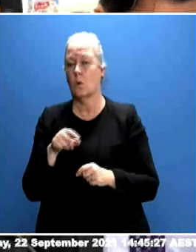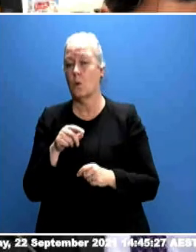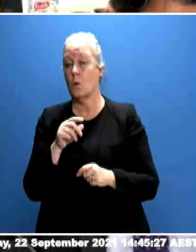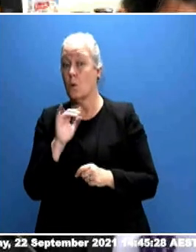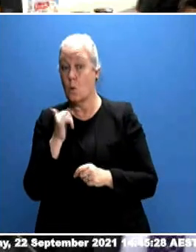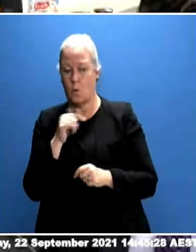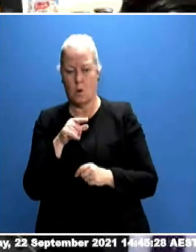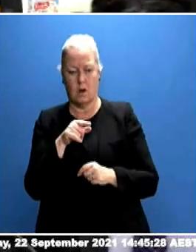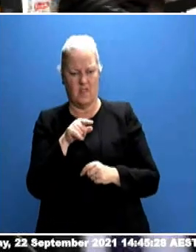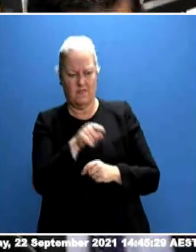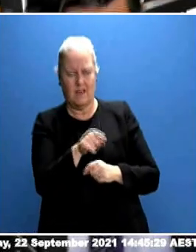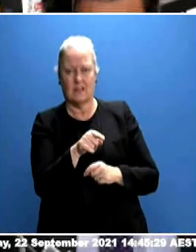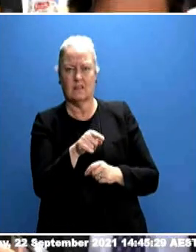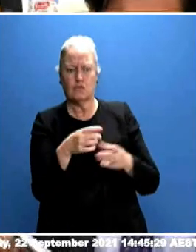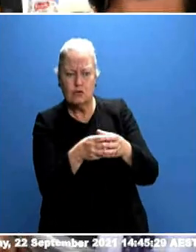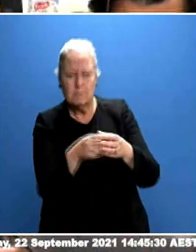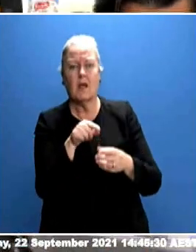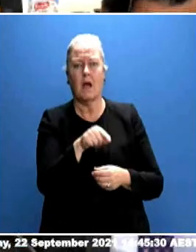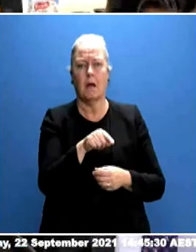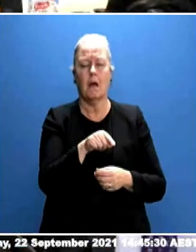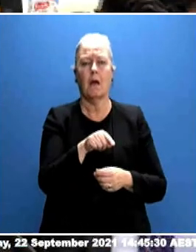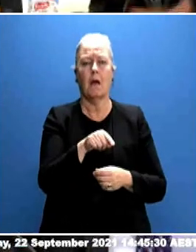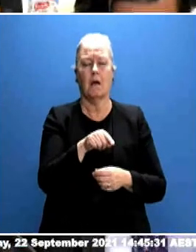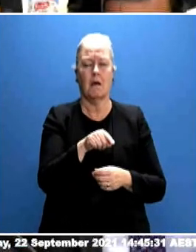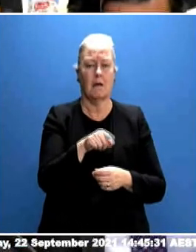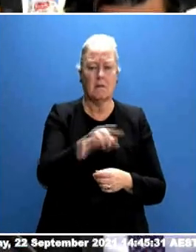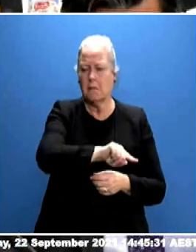group were to be required to re-attend.